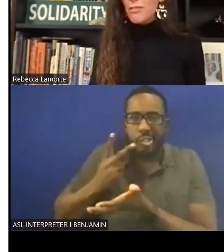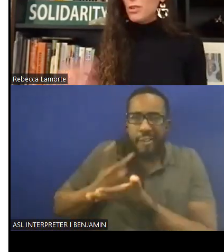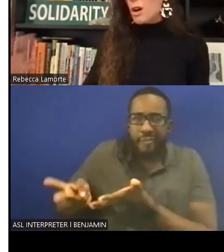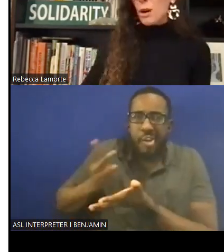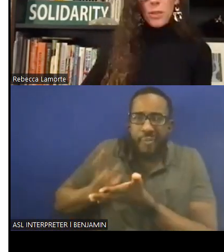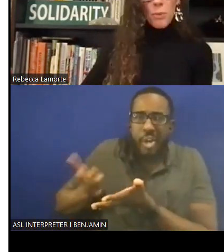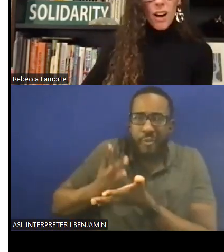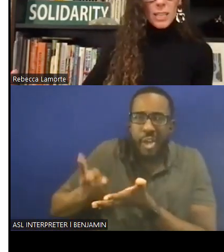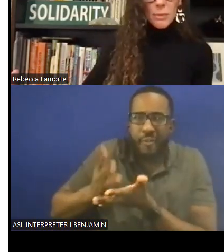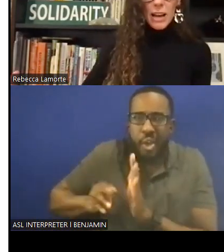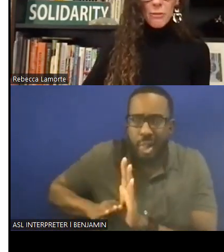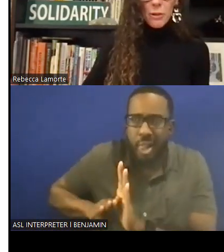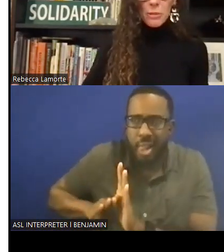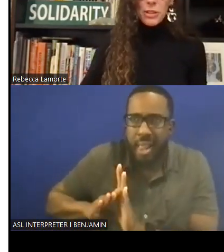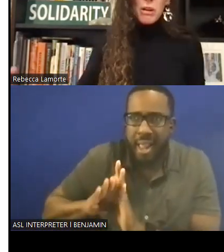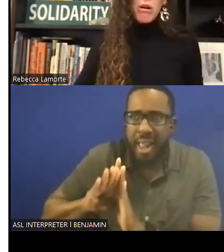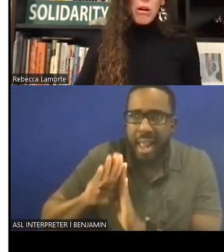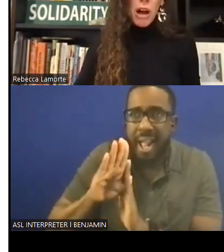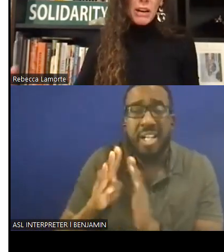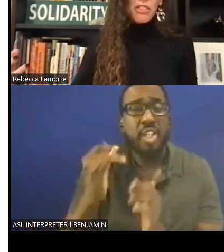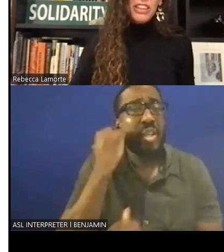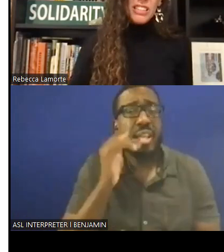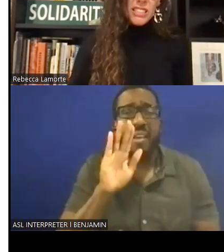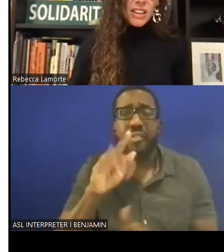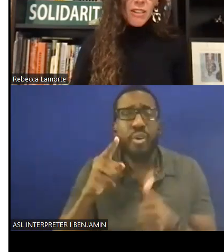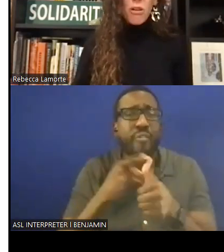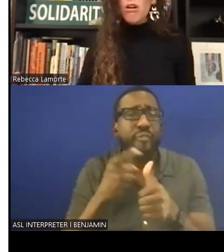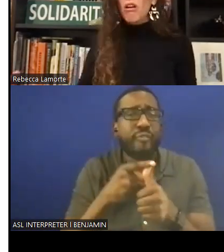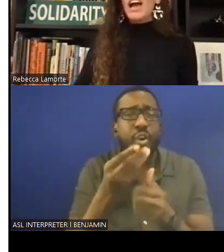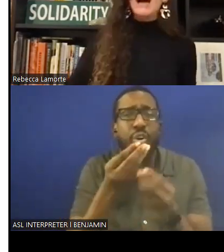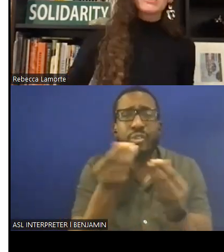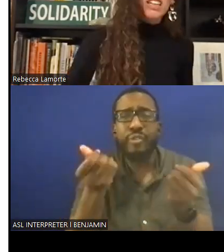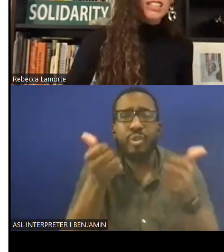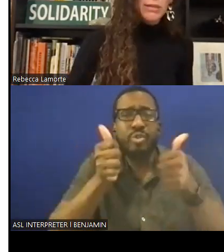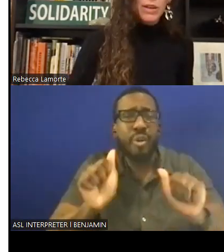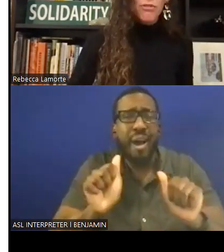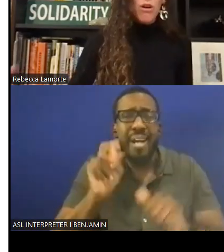if you come up with a policy platform and you're like, "Oh, I don't think this is enough. "Oh, I haven't dug deep enough.